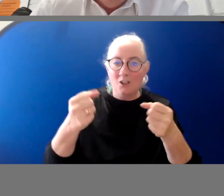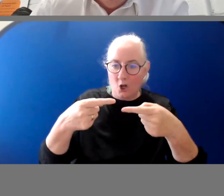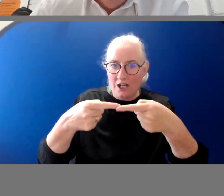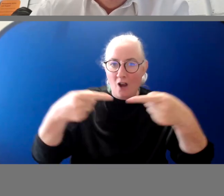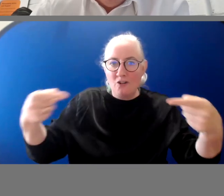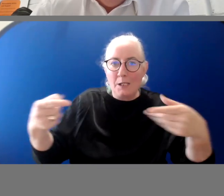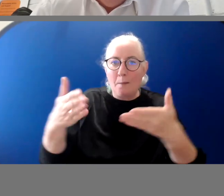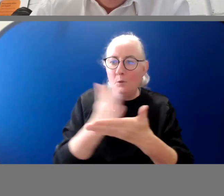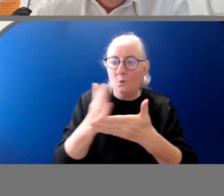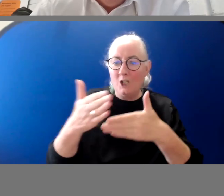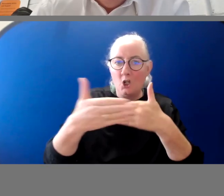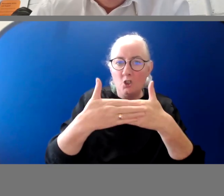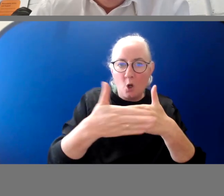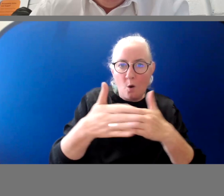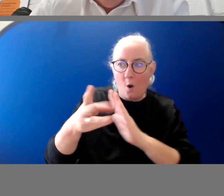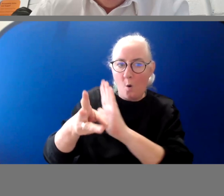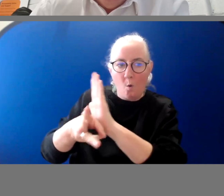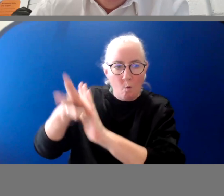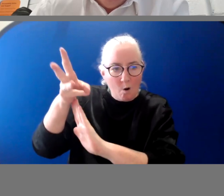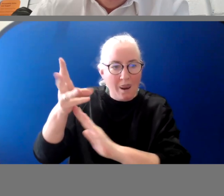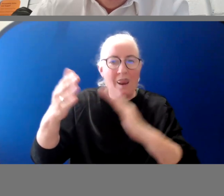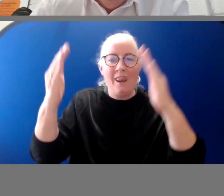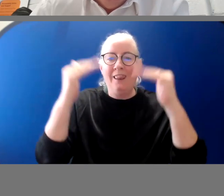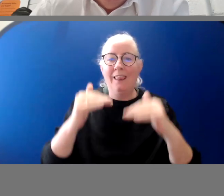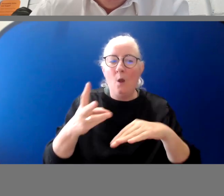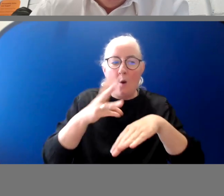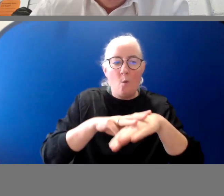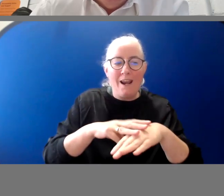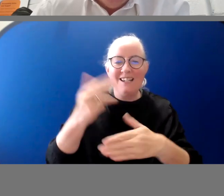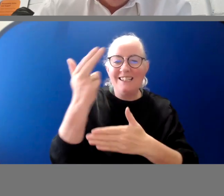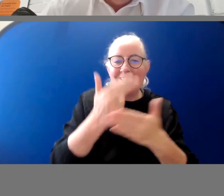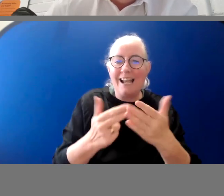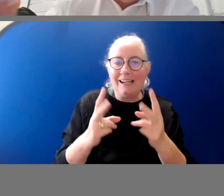the wall and then well-designed vision panels is the two good to enter so there was a there